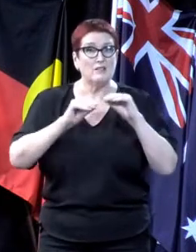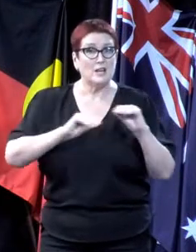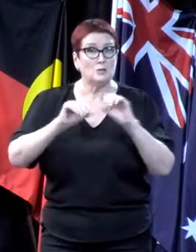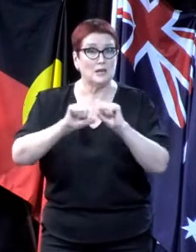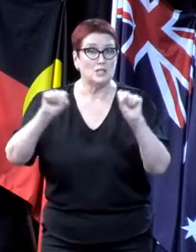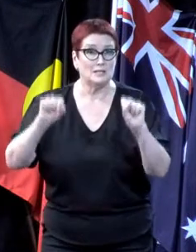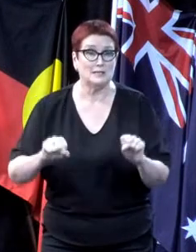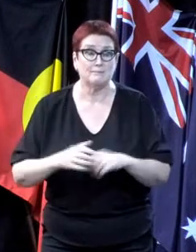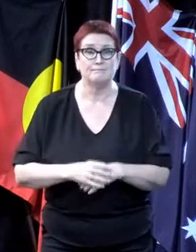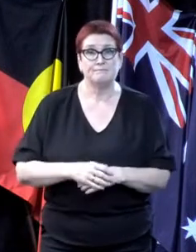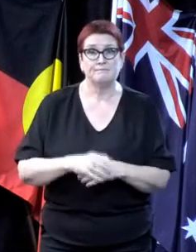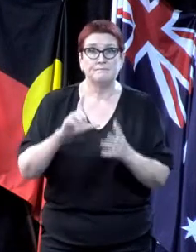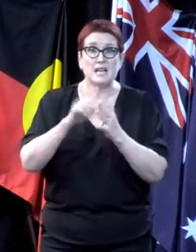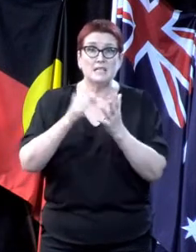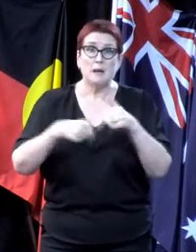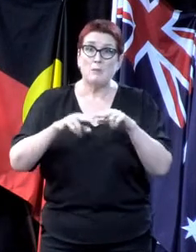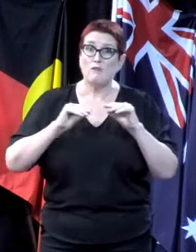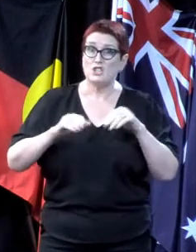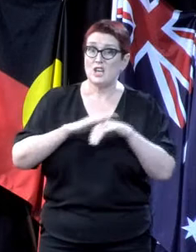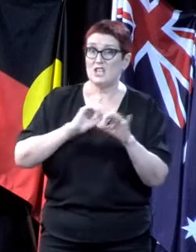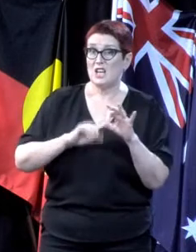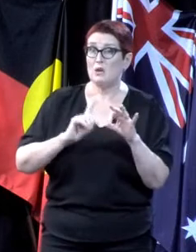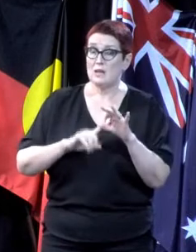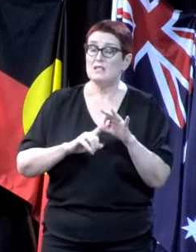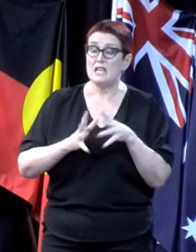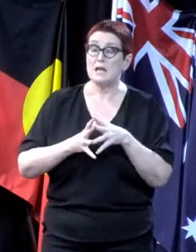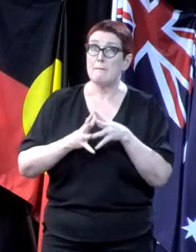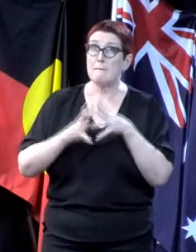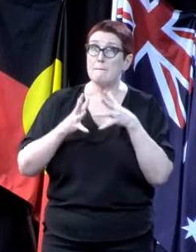in Queensland is quite a system with quite a lot of processes.